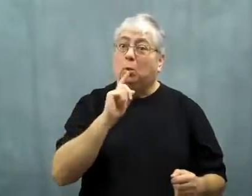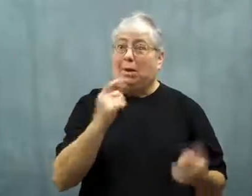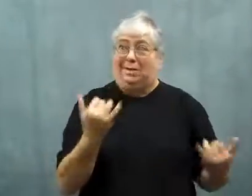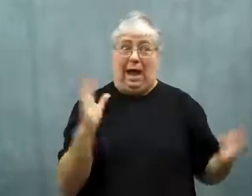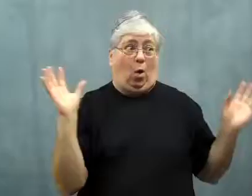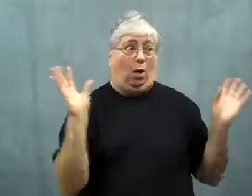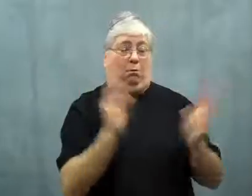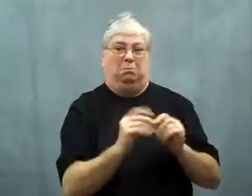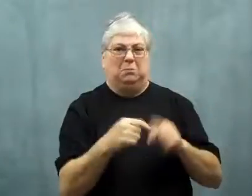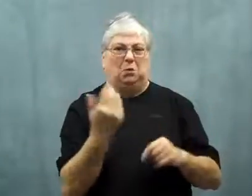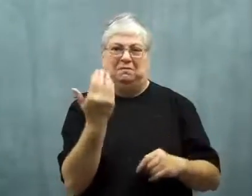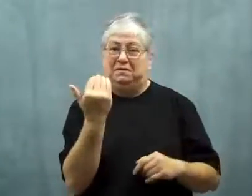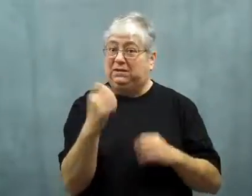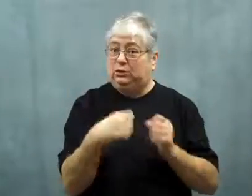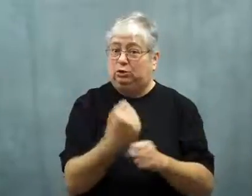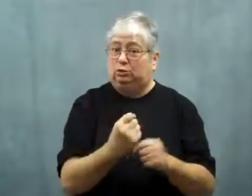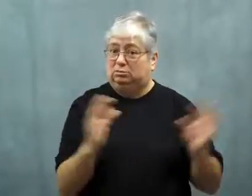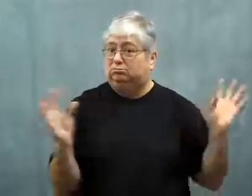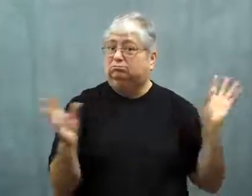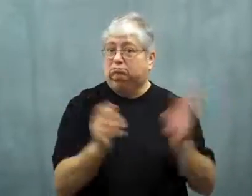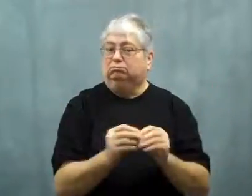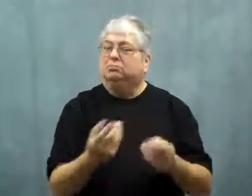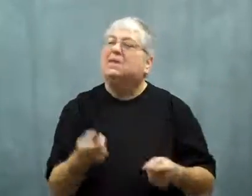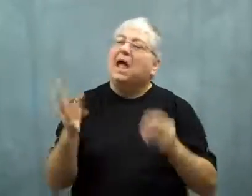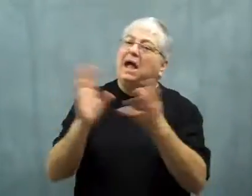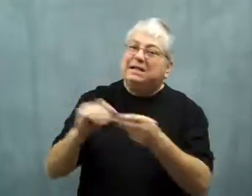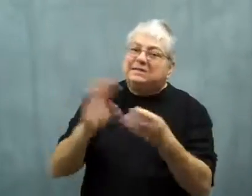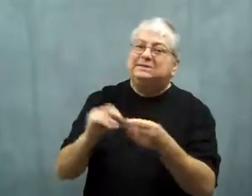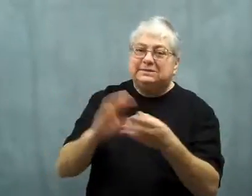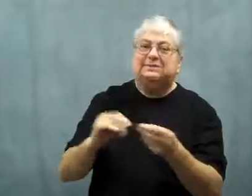As of now, she's been in the Army Reserve for 15 years.